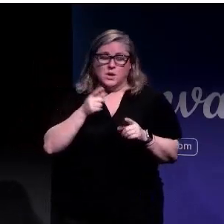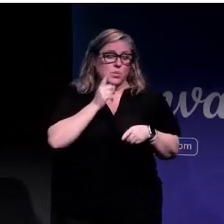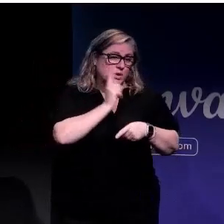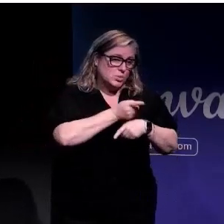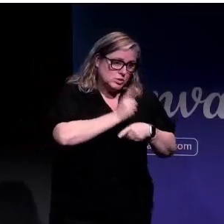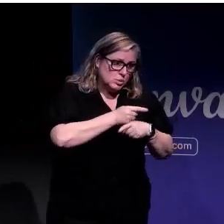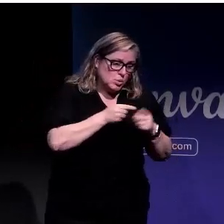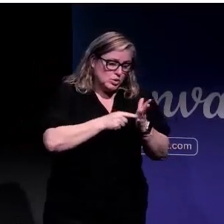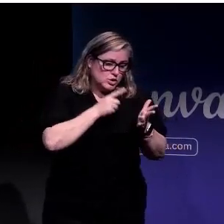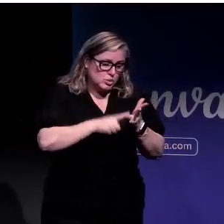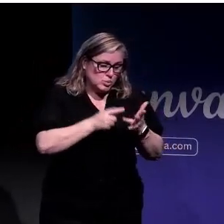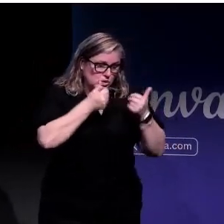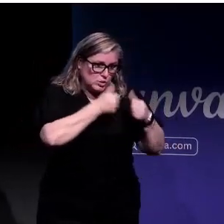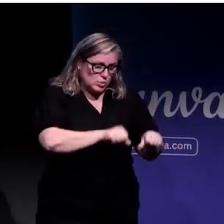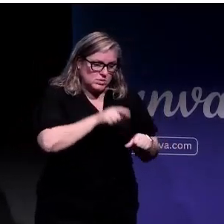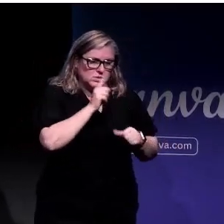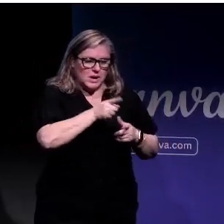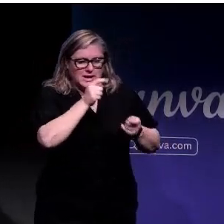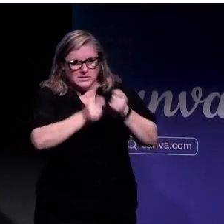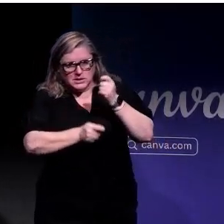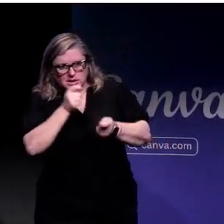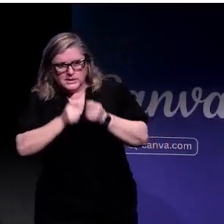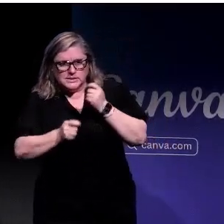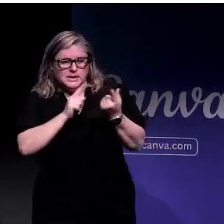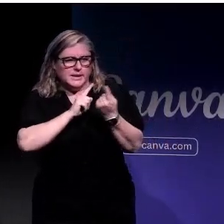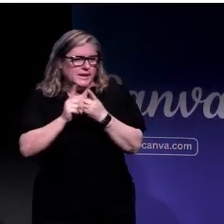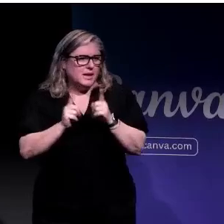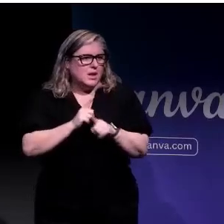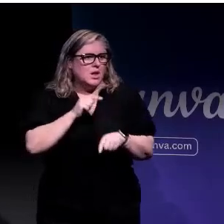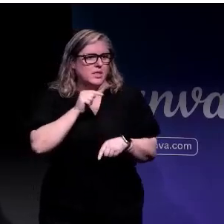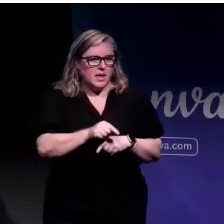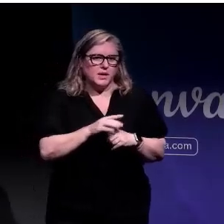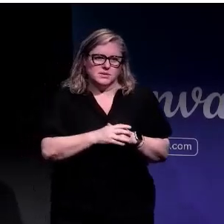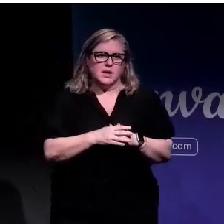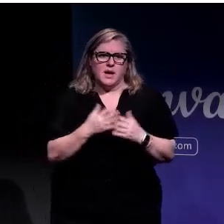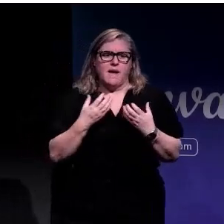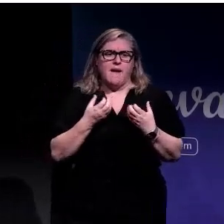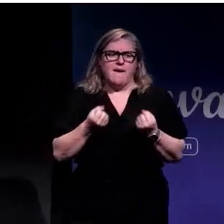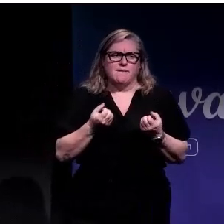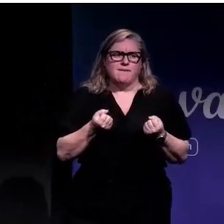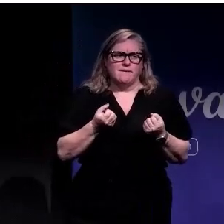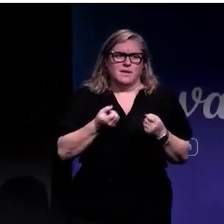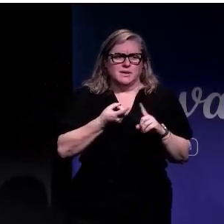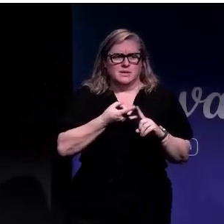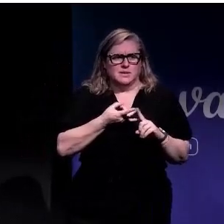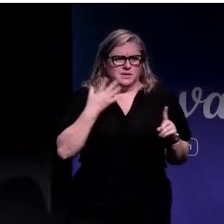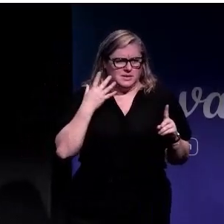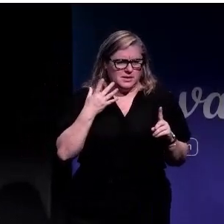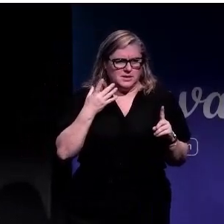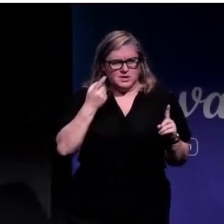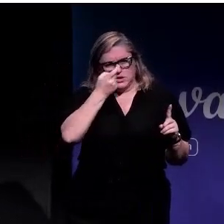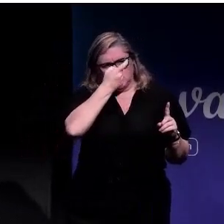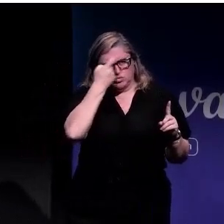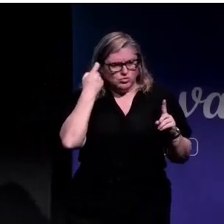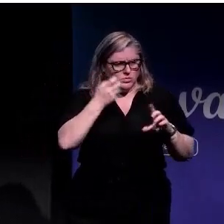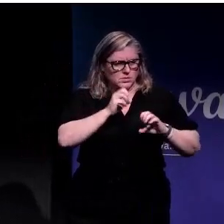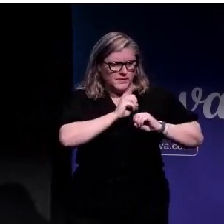and interviews, Um, and things like that. There's a certain level of, uh, trauma informed care that we do need to employ.